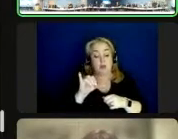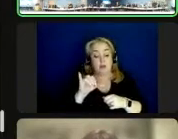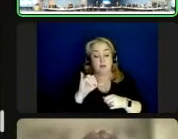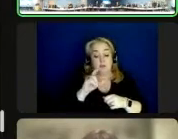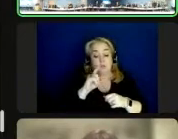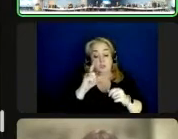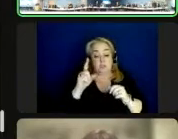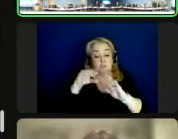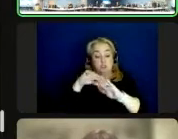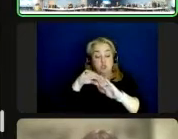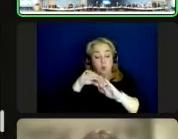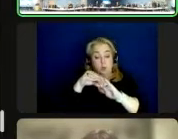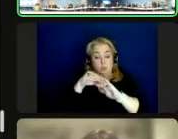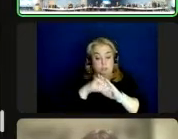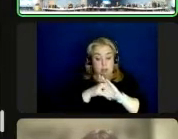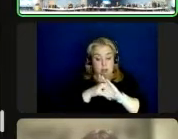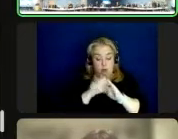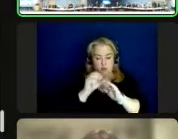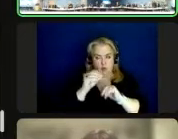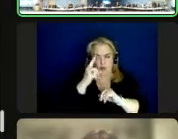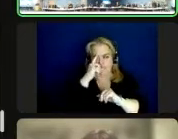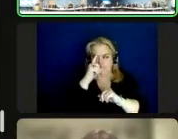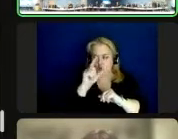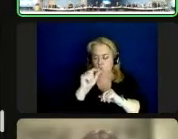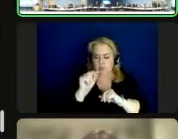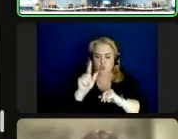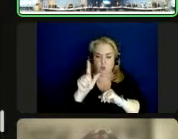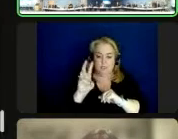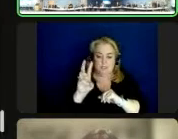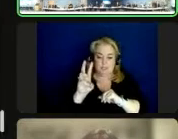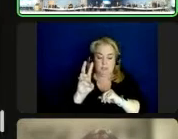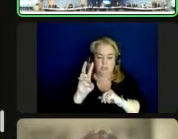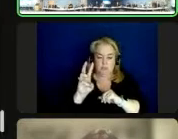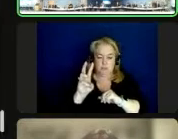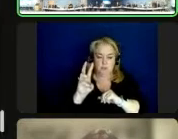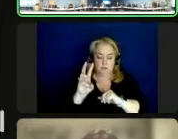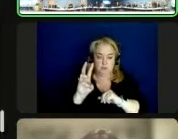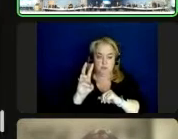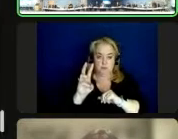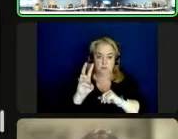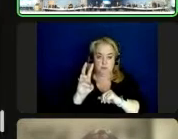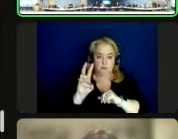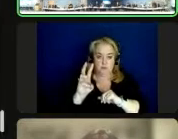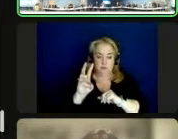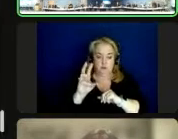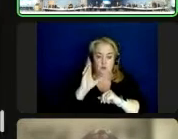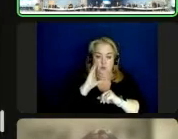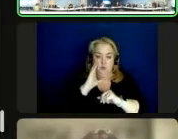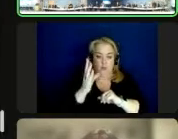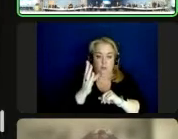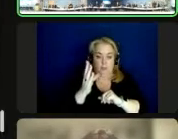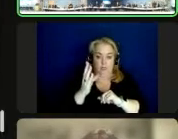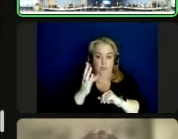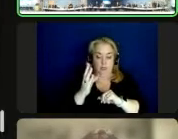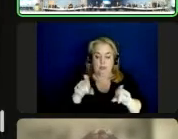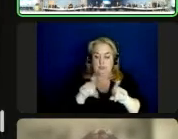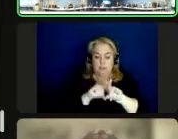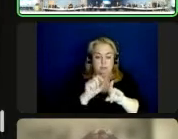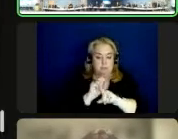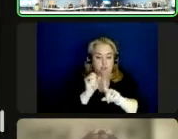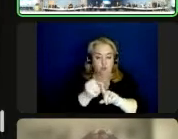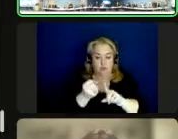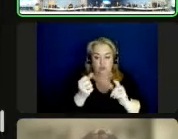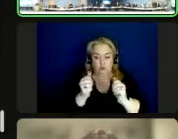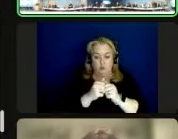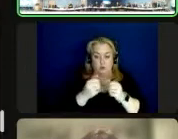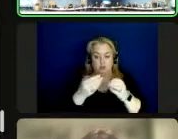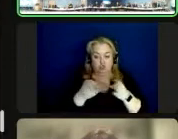TAX SO THOSE THINGS COULD WELL